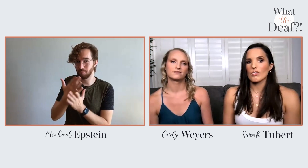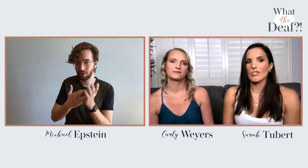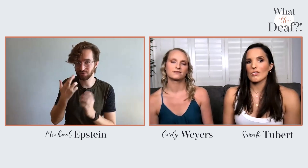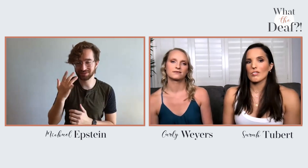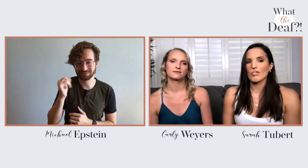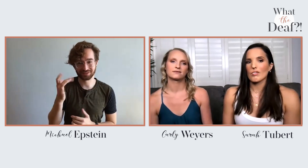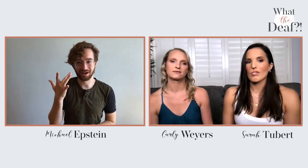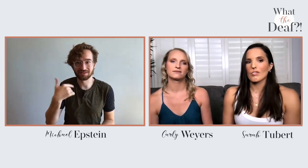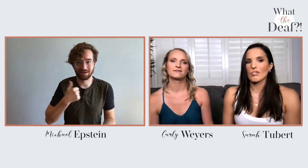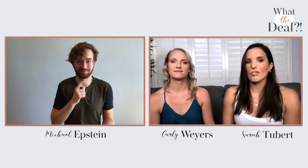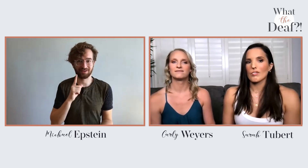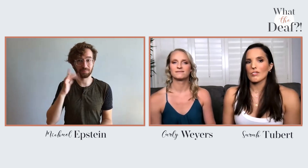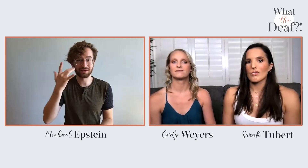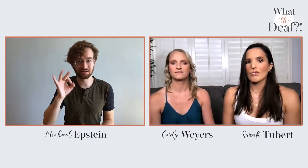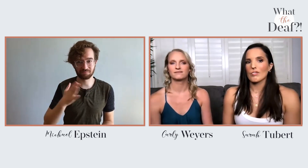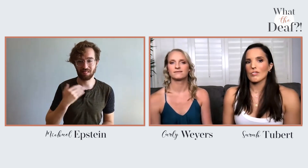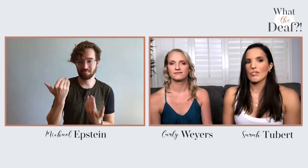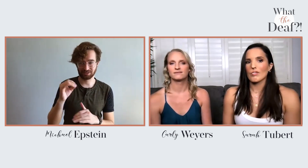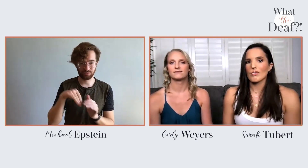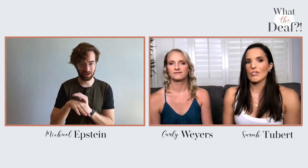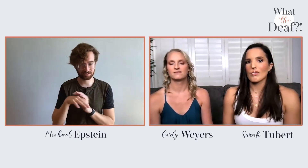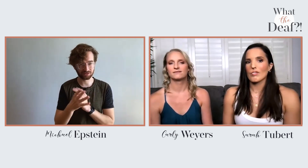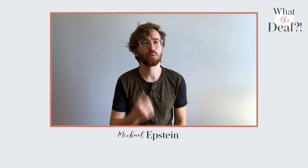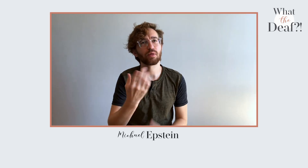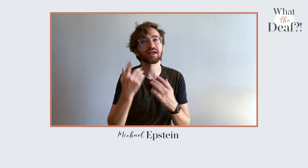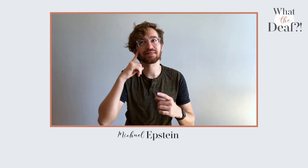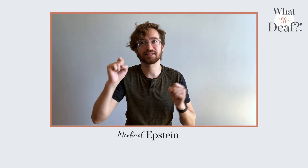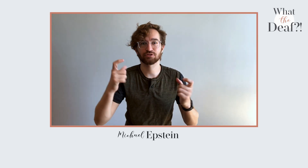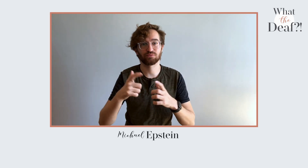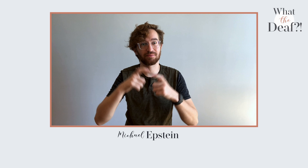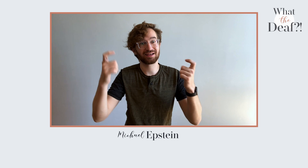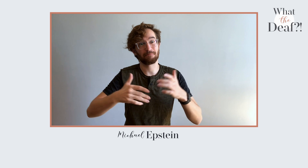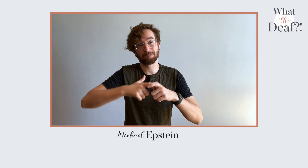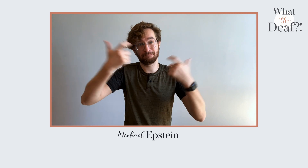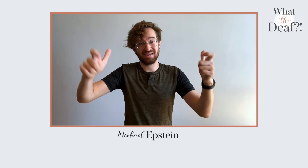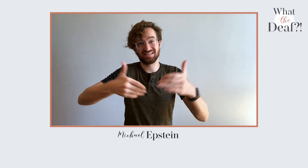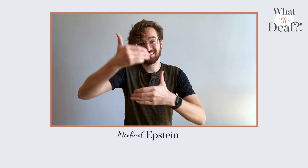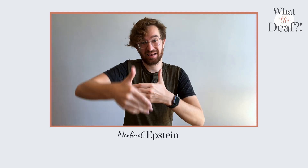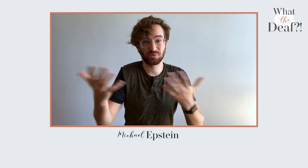because of my limitations to access. And one thing I think that would a big next step